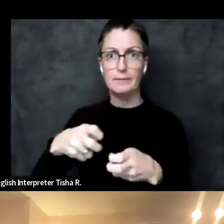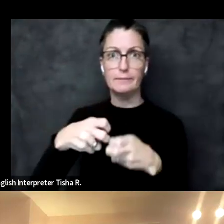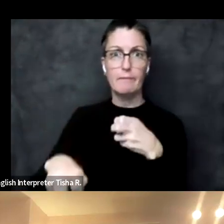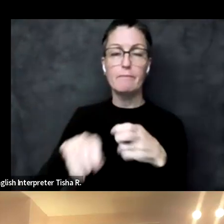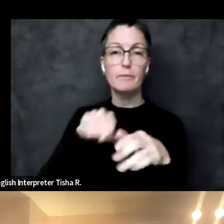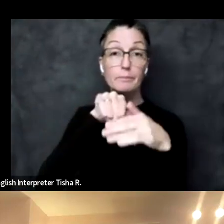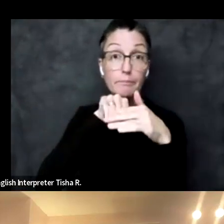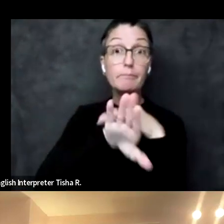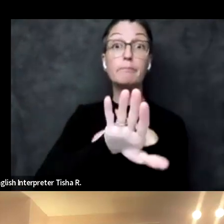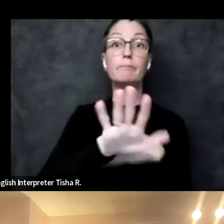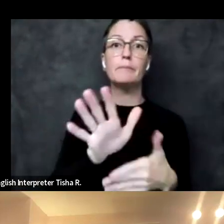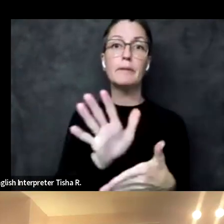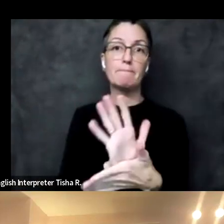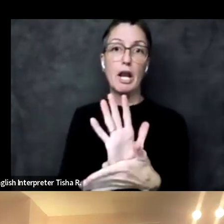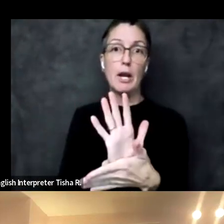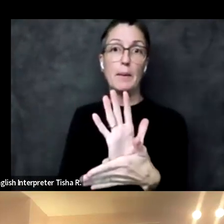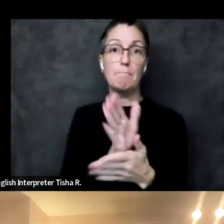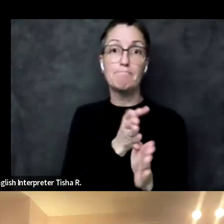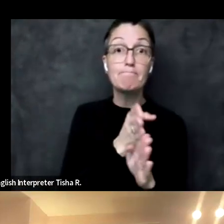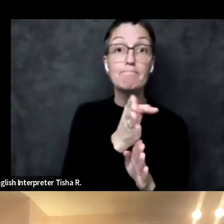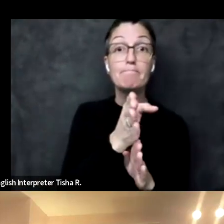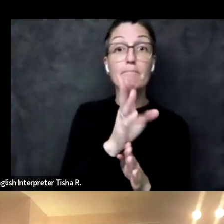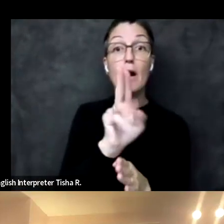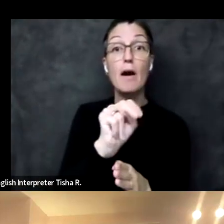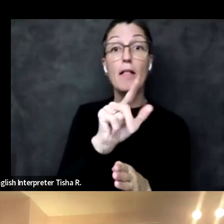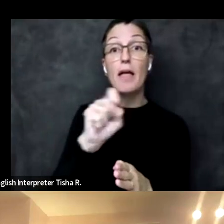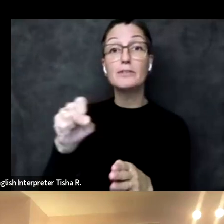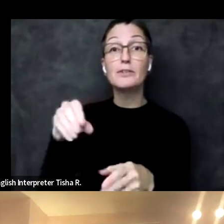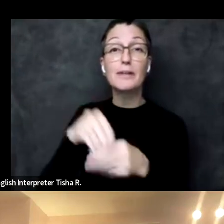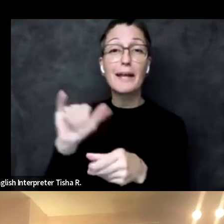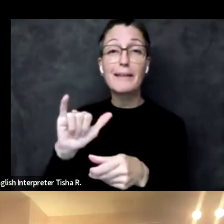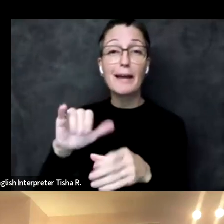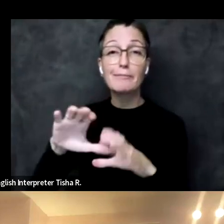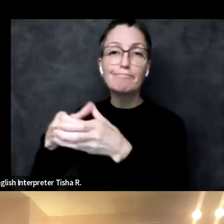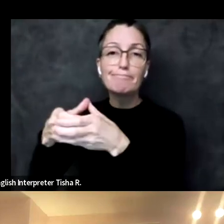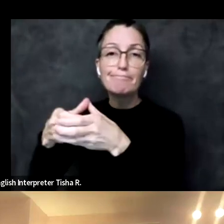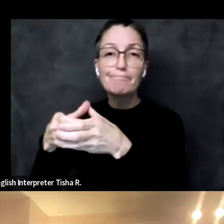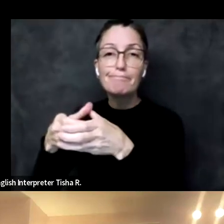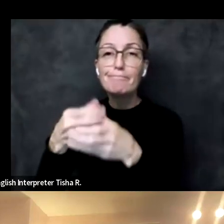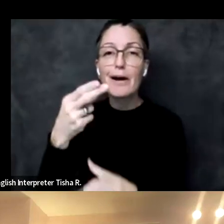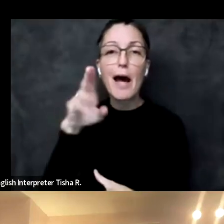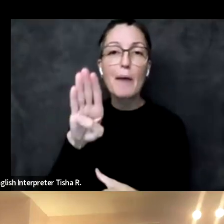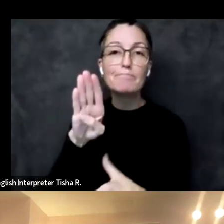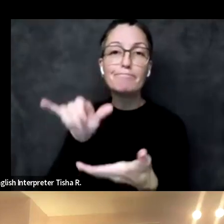unless you are in hubs like New York or Hollywood. Right?